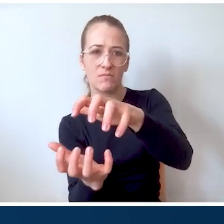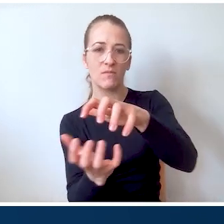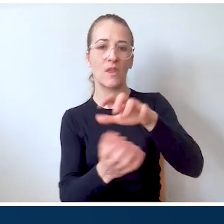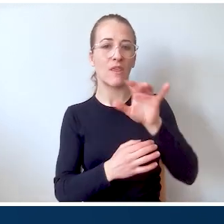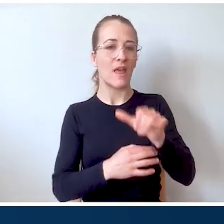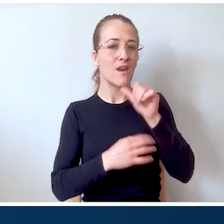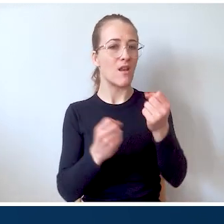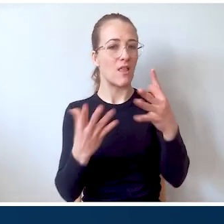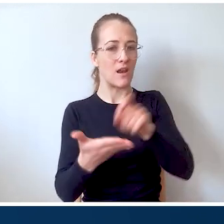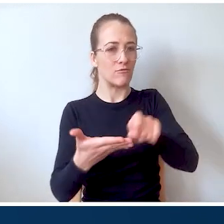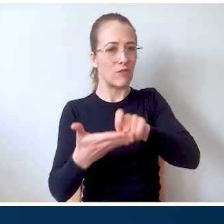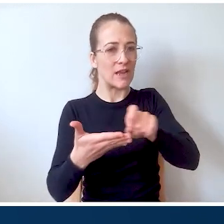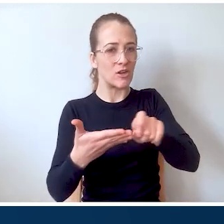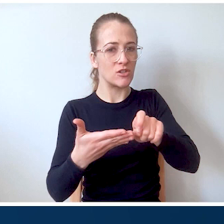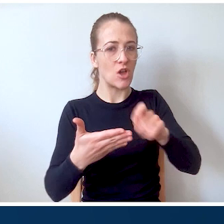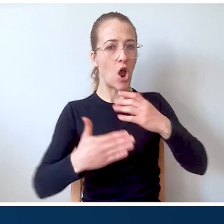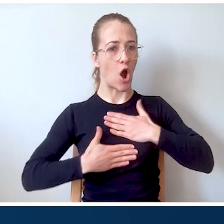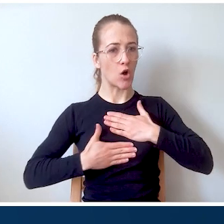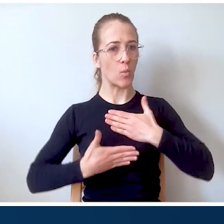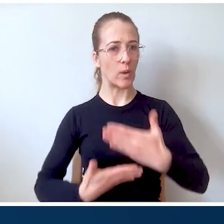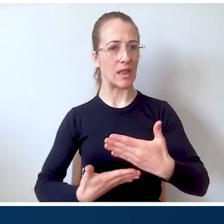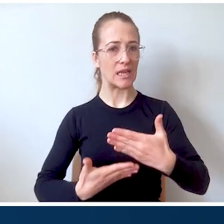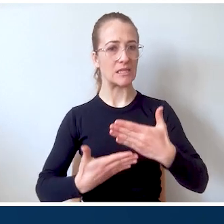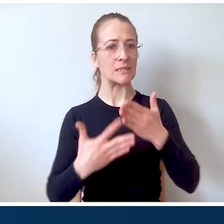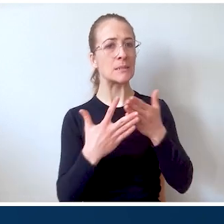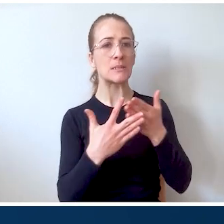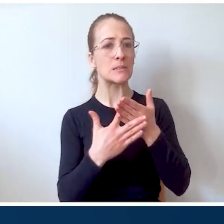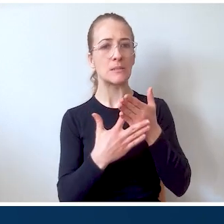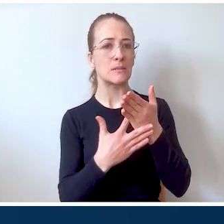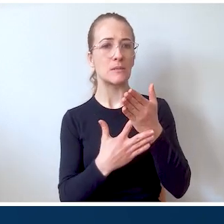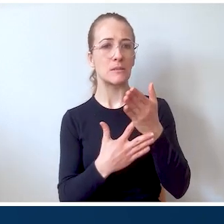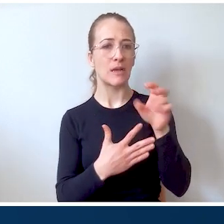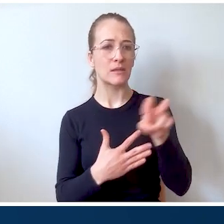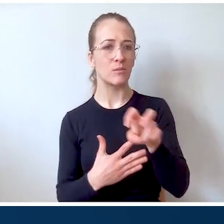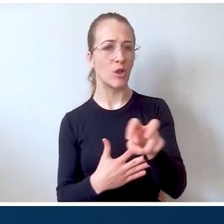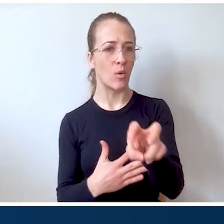writers I think are willing to go to. So I truly appreciate